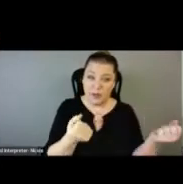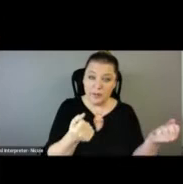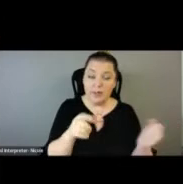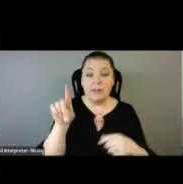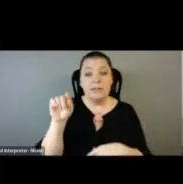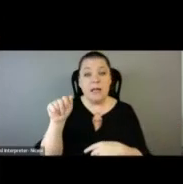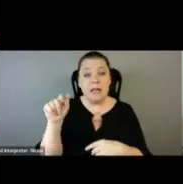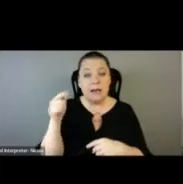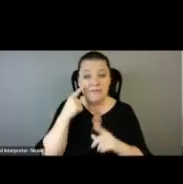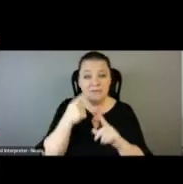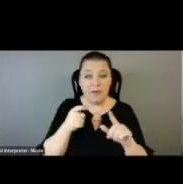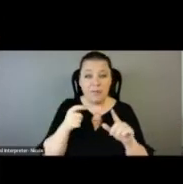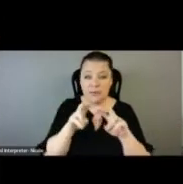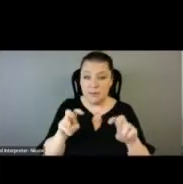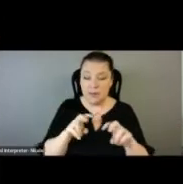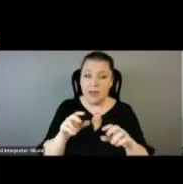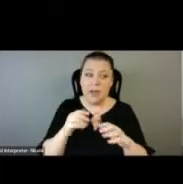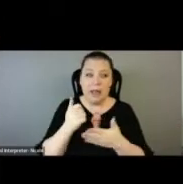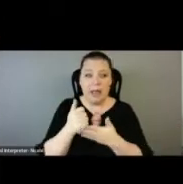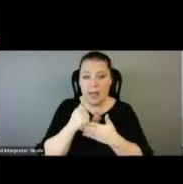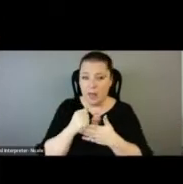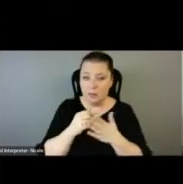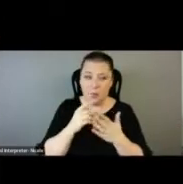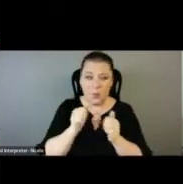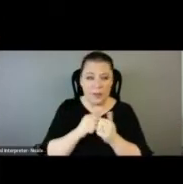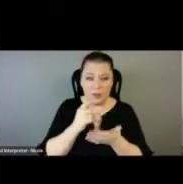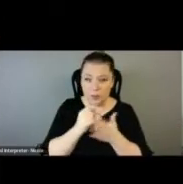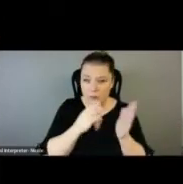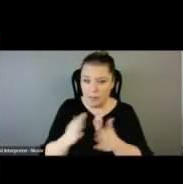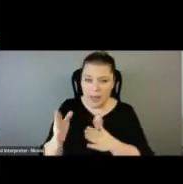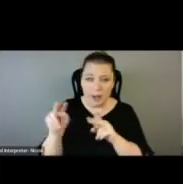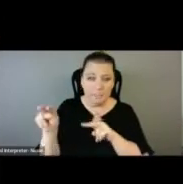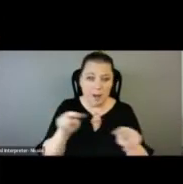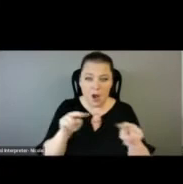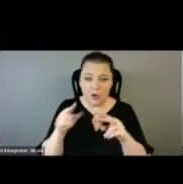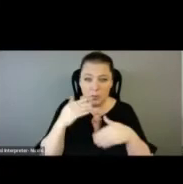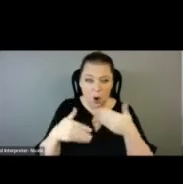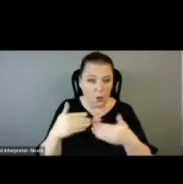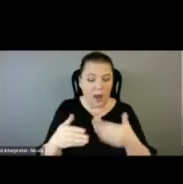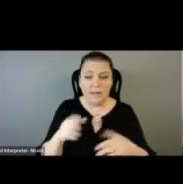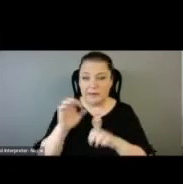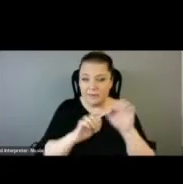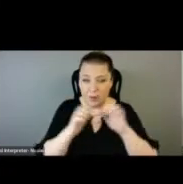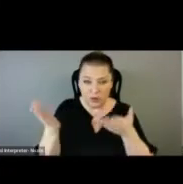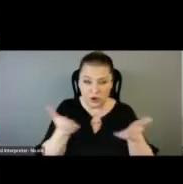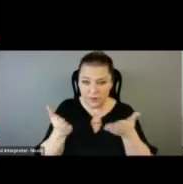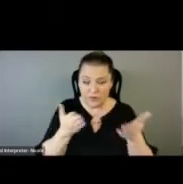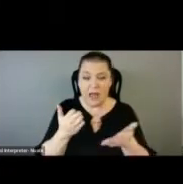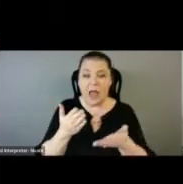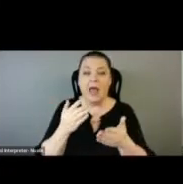inform treatment planning, they can monitor progress, evaluate services, and they're used in decision support, they have a